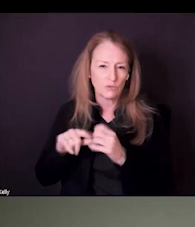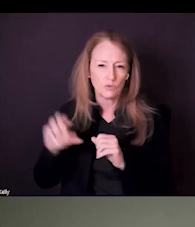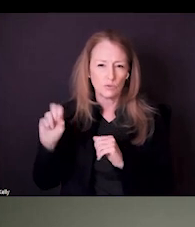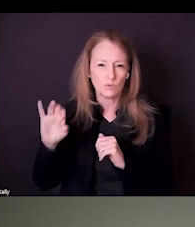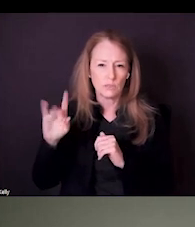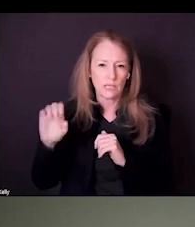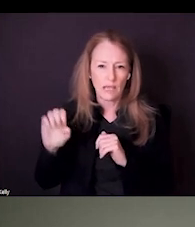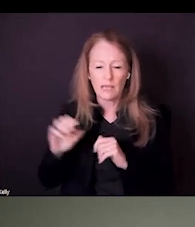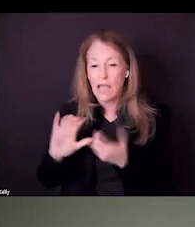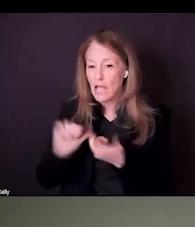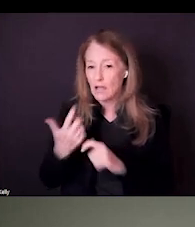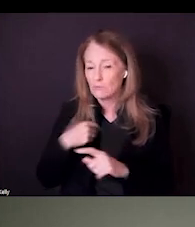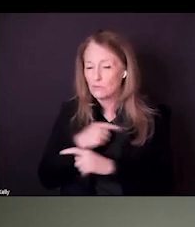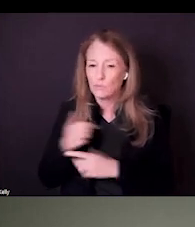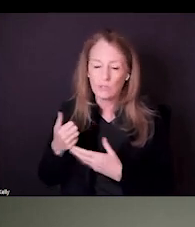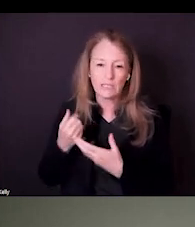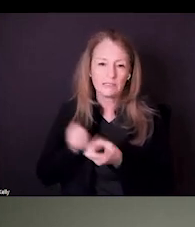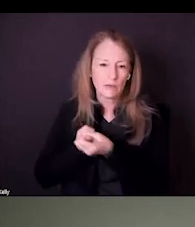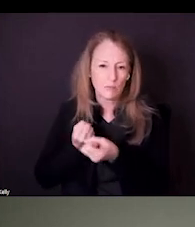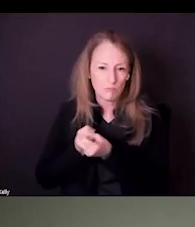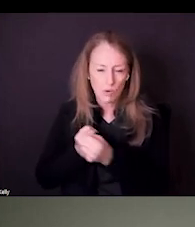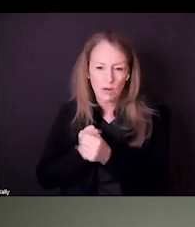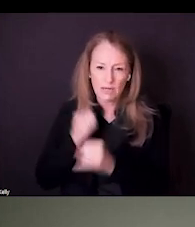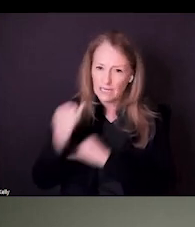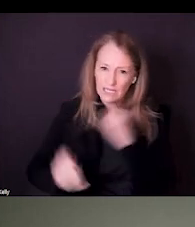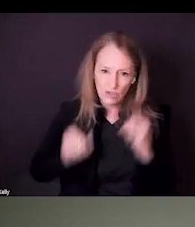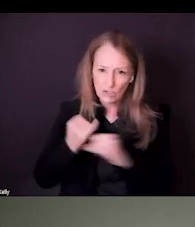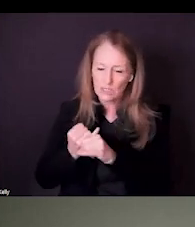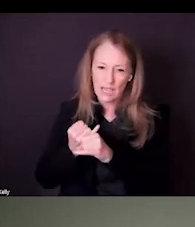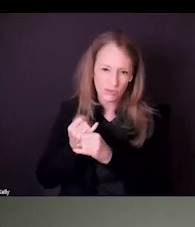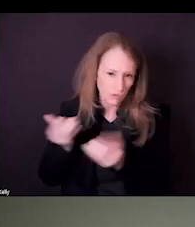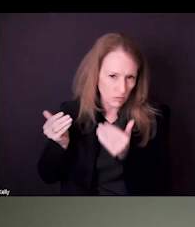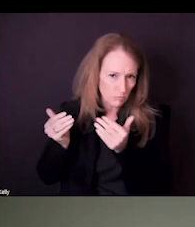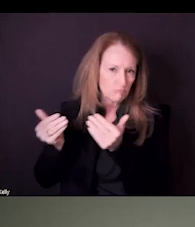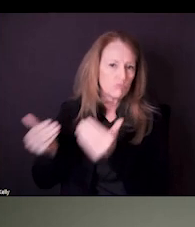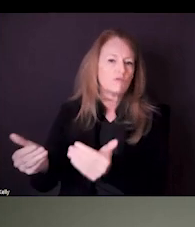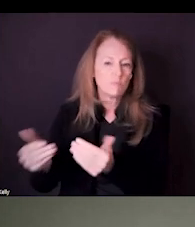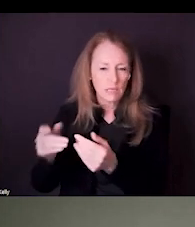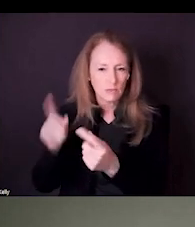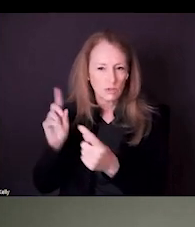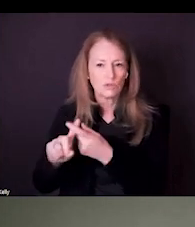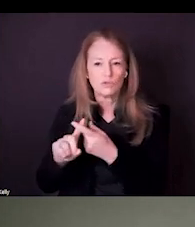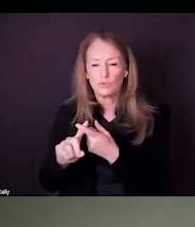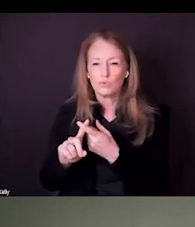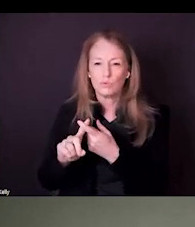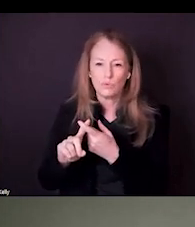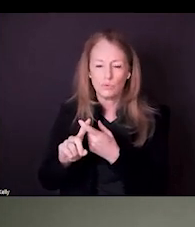WE SUPPORT THE INTERNATIONAL MOVEMENT TOWARDS DECRIMINALIZATION